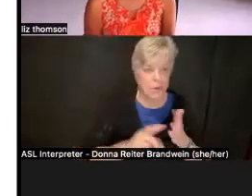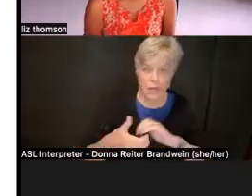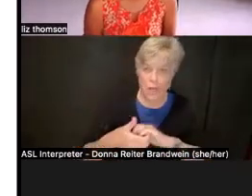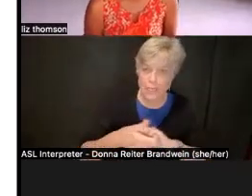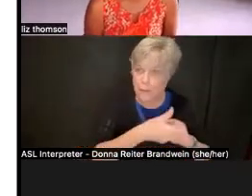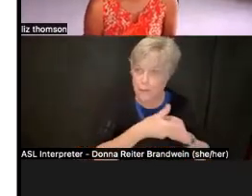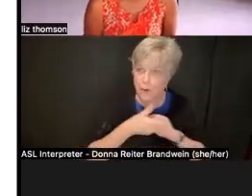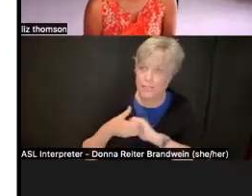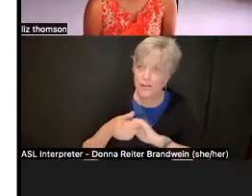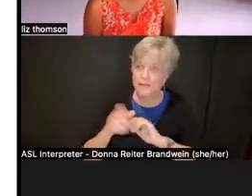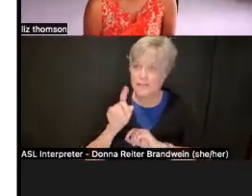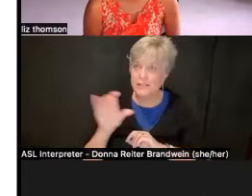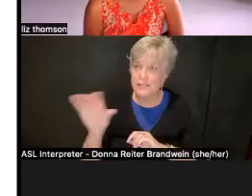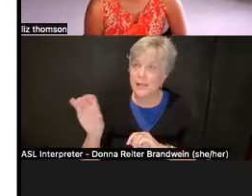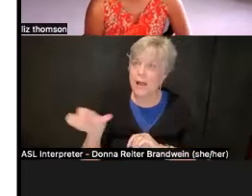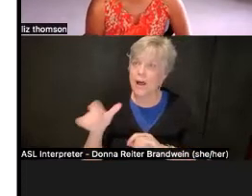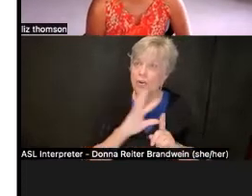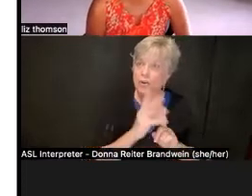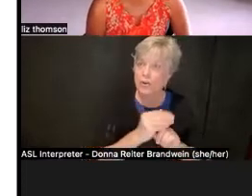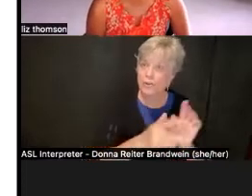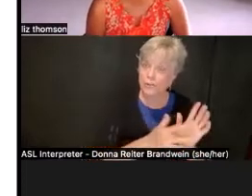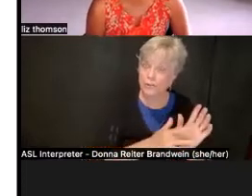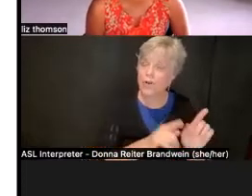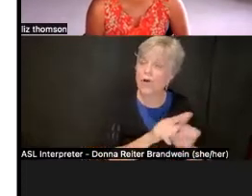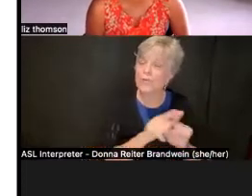and demonstrating pathways for future DCC staff.